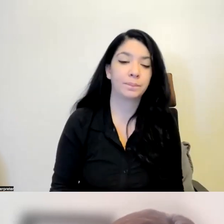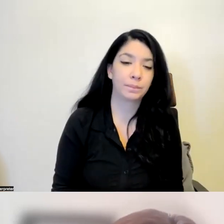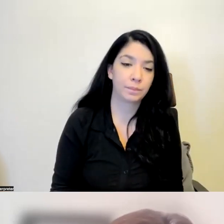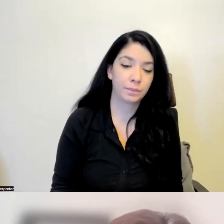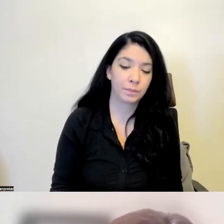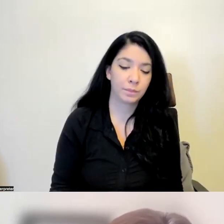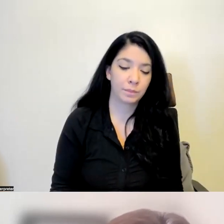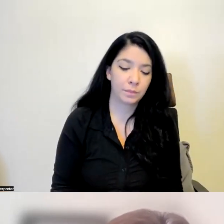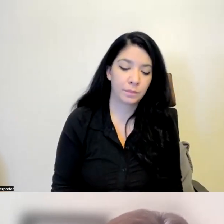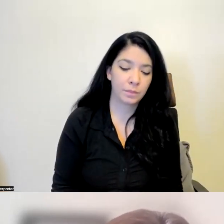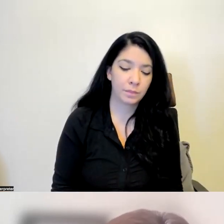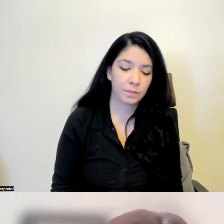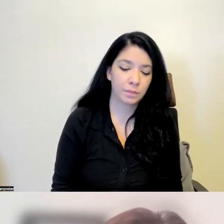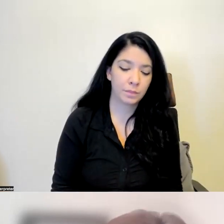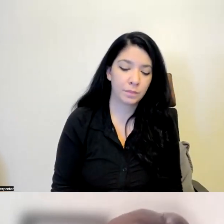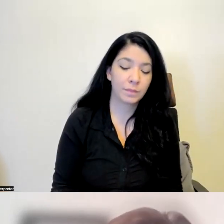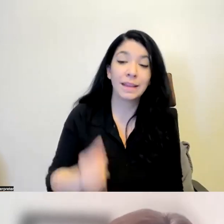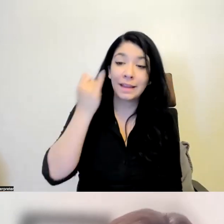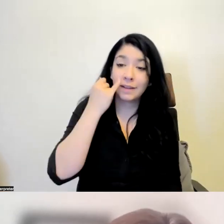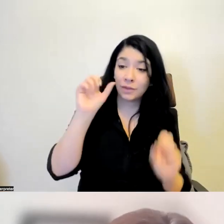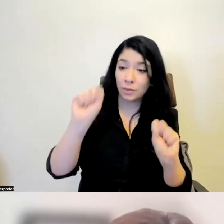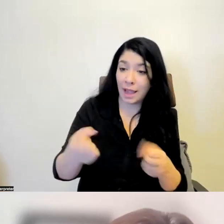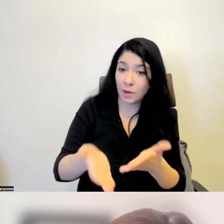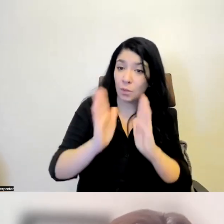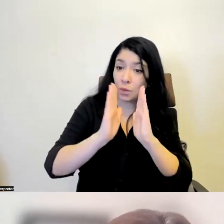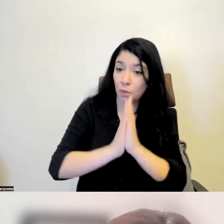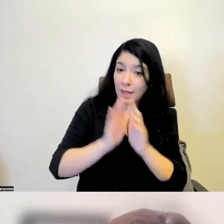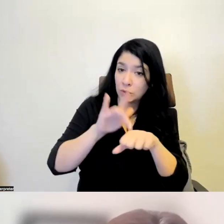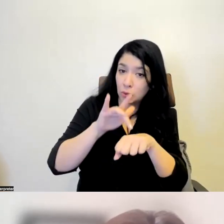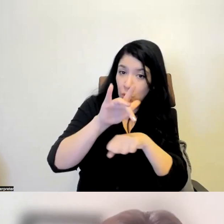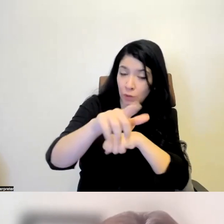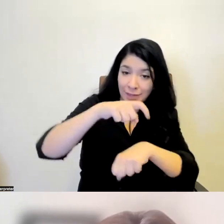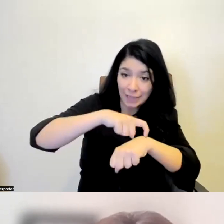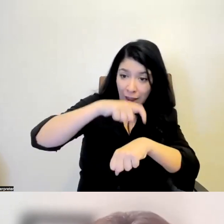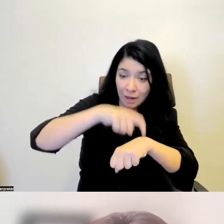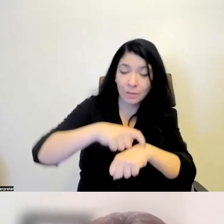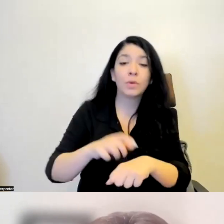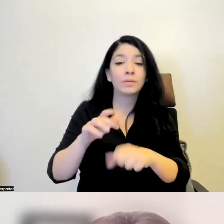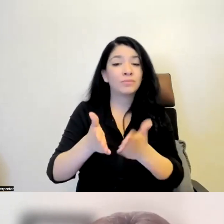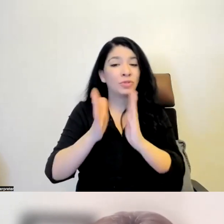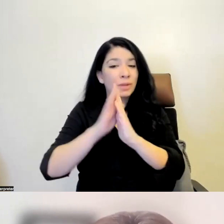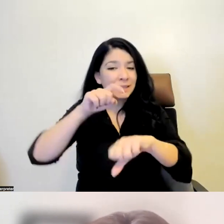the earliest appointment time, or appointment time before the office opens. To the general public.